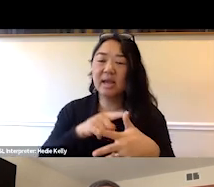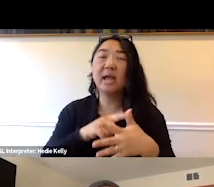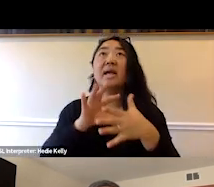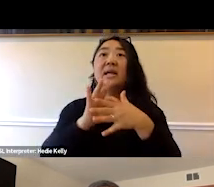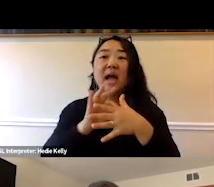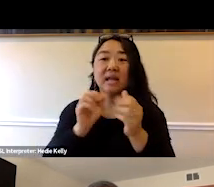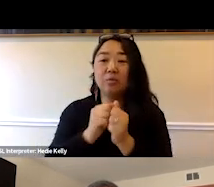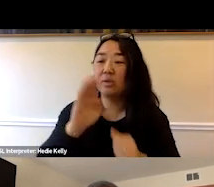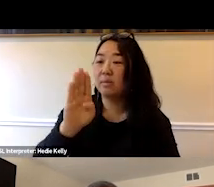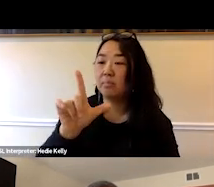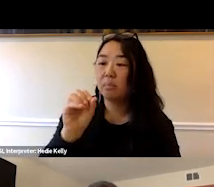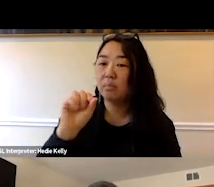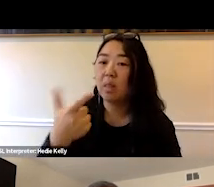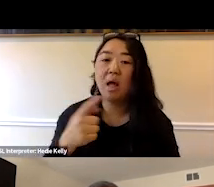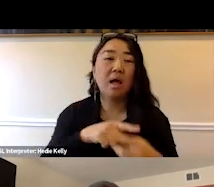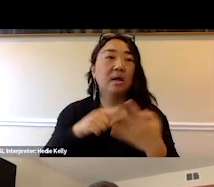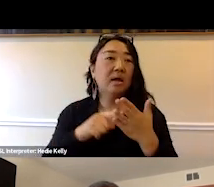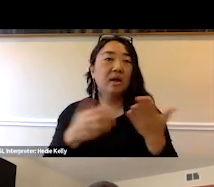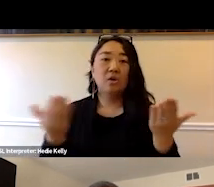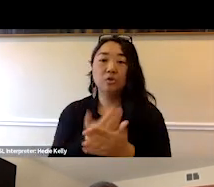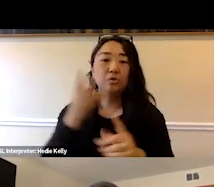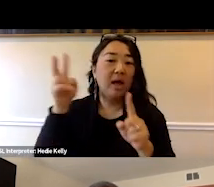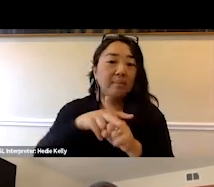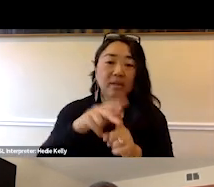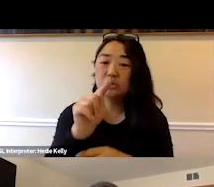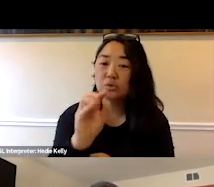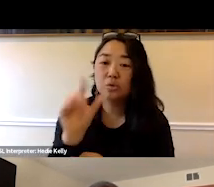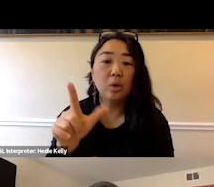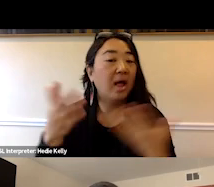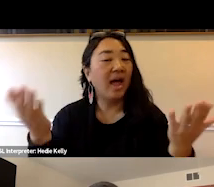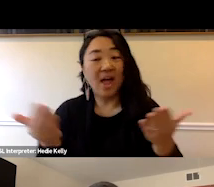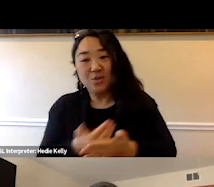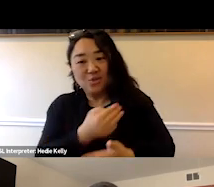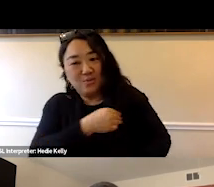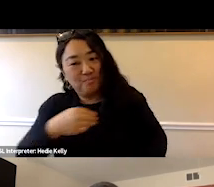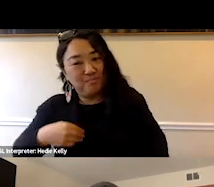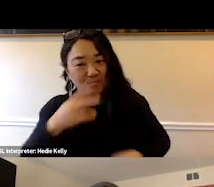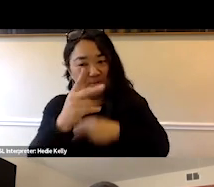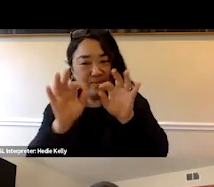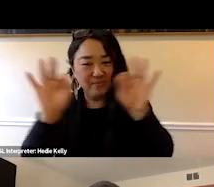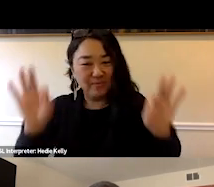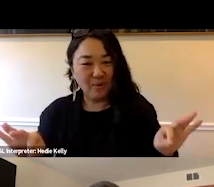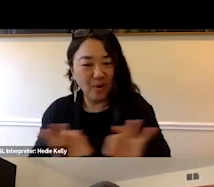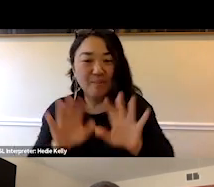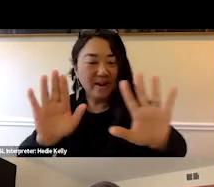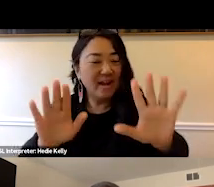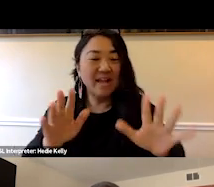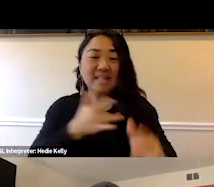it could be for a new application or tool, it could be a new membership form. Usually this is the road we go down.